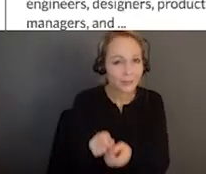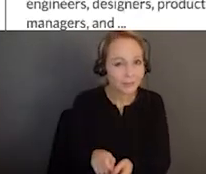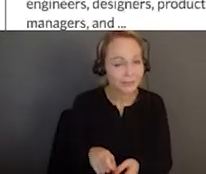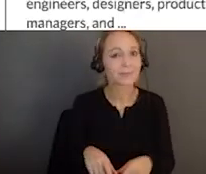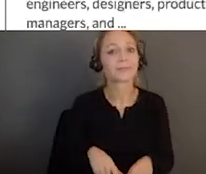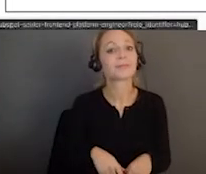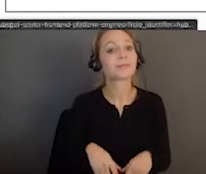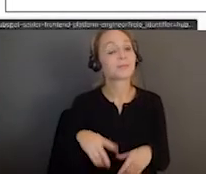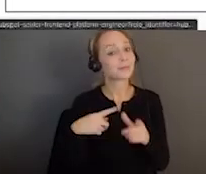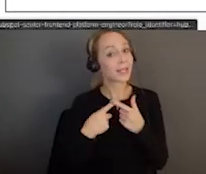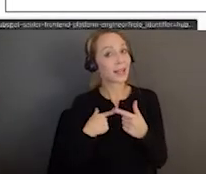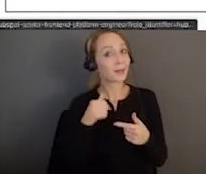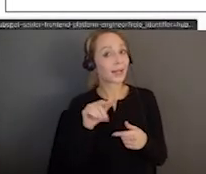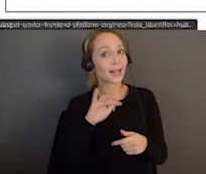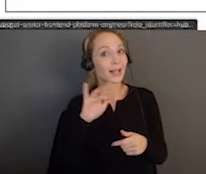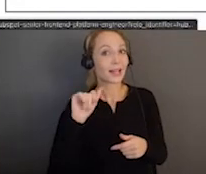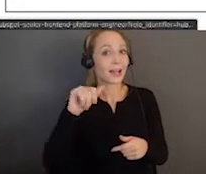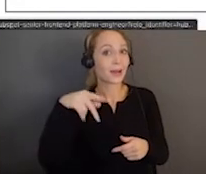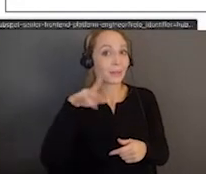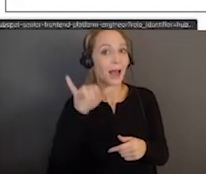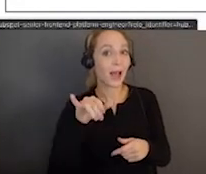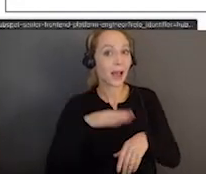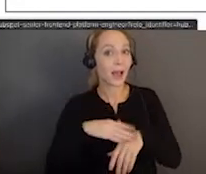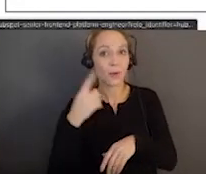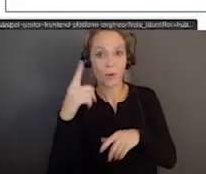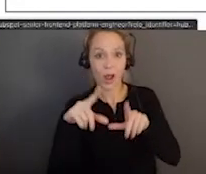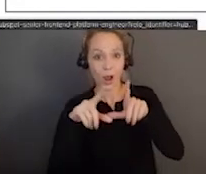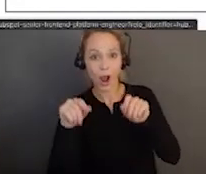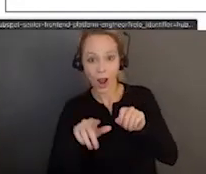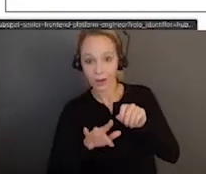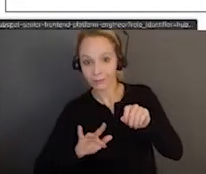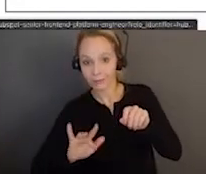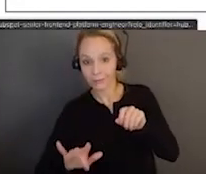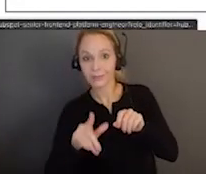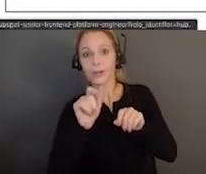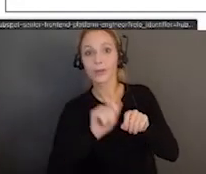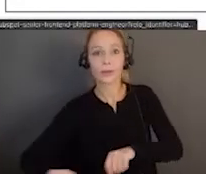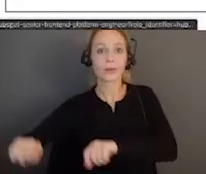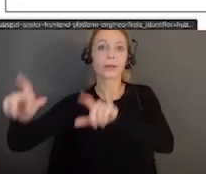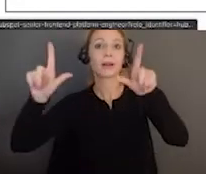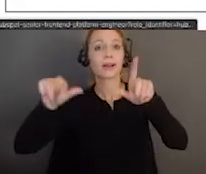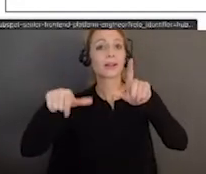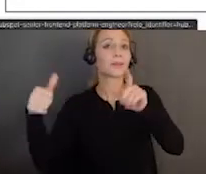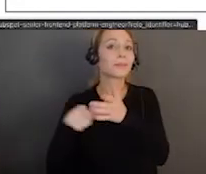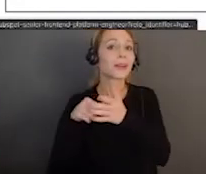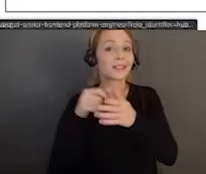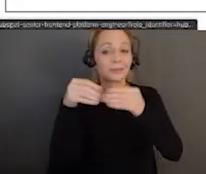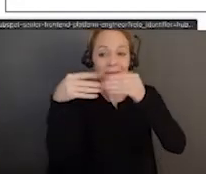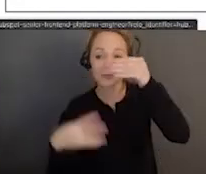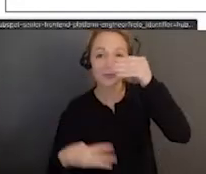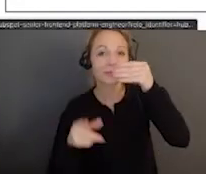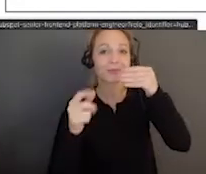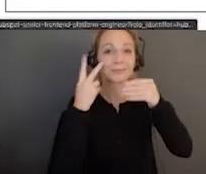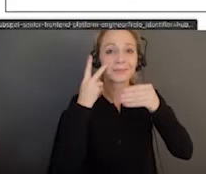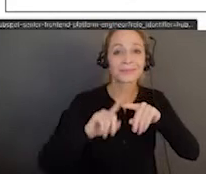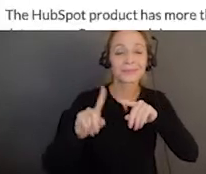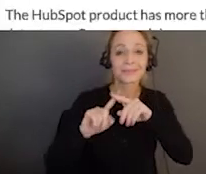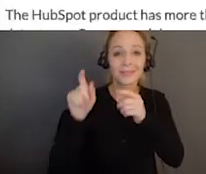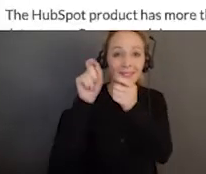SO THEN IF WE CLICK A PIE ON ONE OF THESE CARDS, YOU'LL BE TAKEN TO AN INSTANCE PAGE TO SEE MORE DETAILS SUCH